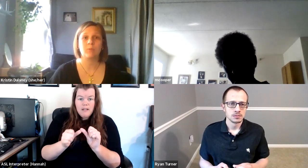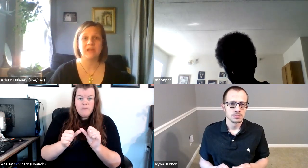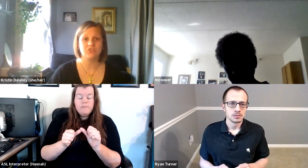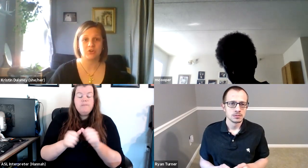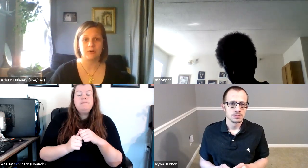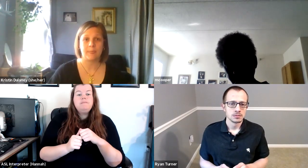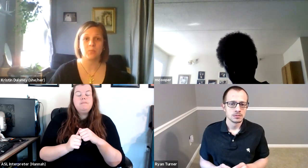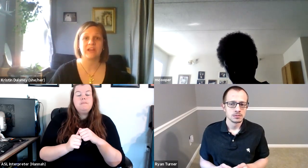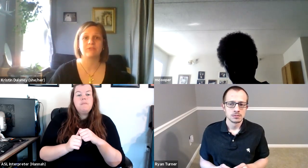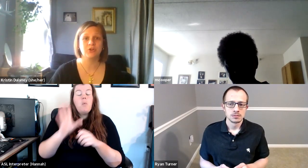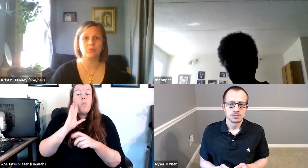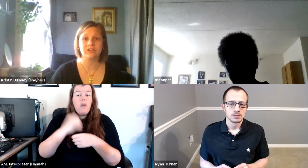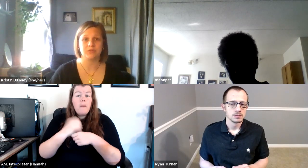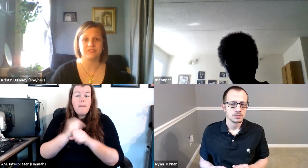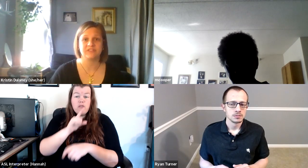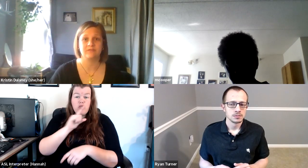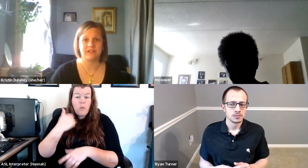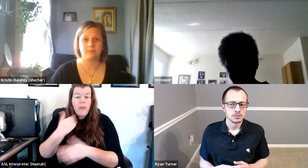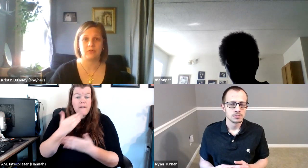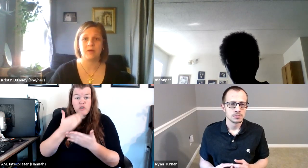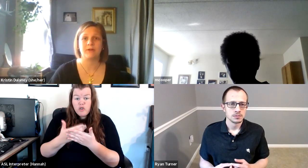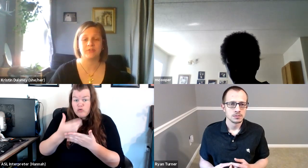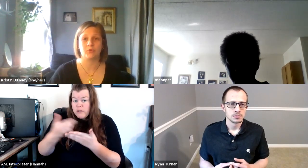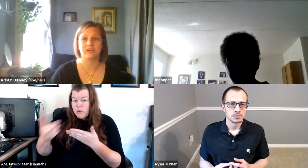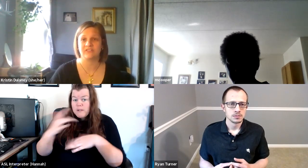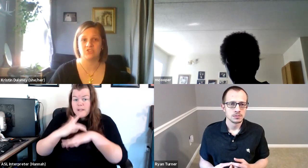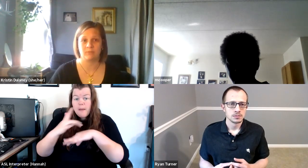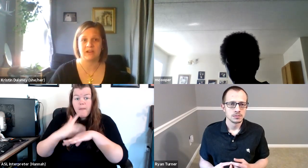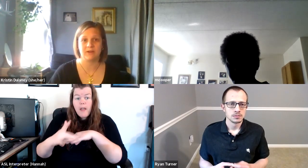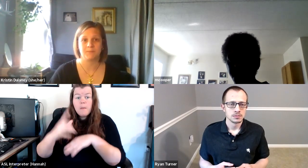we will make sure that we have good resources available about supported decision-making.